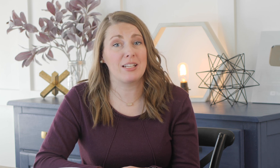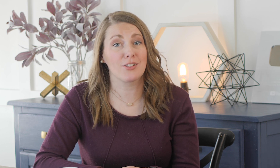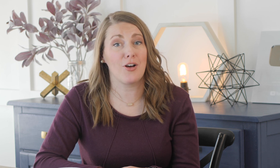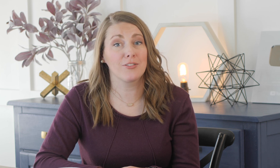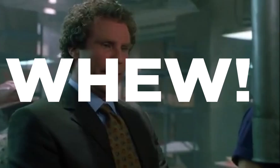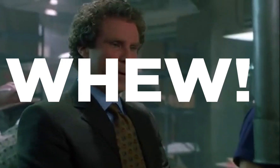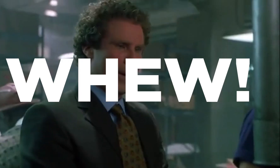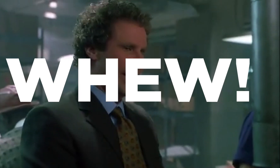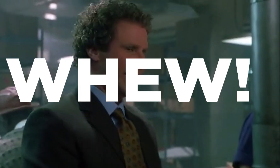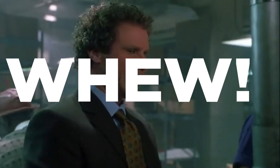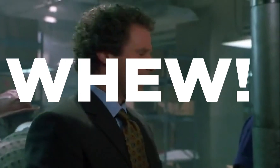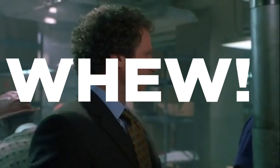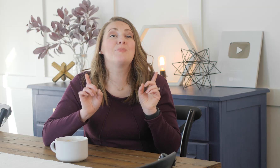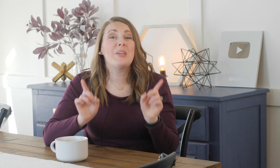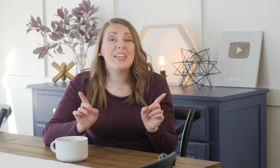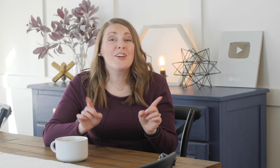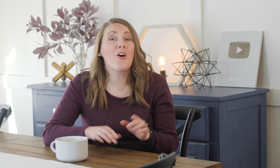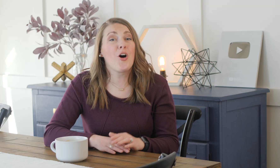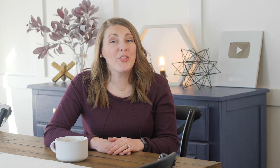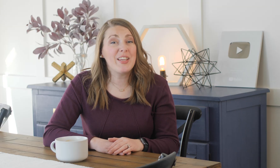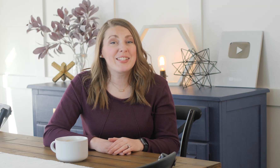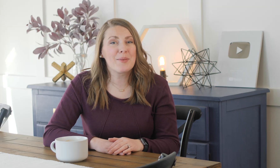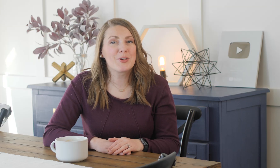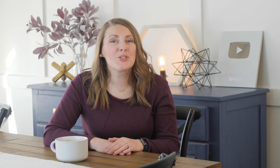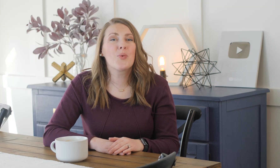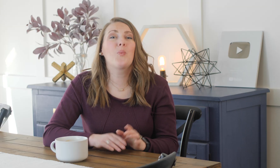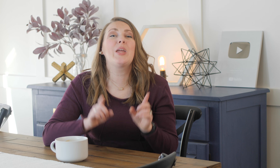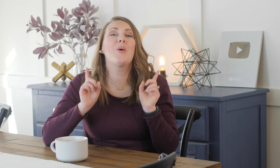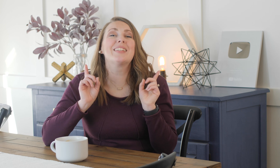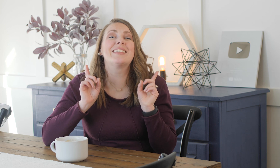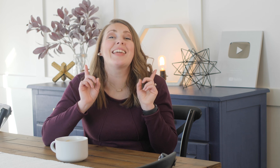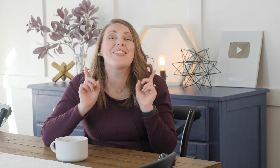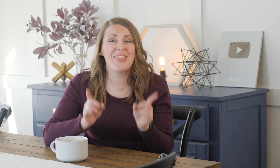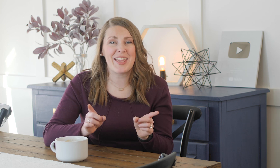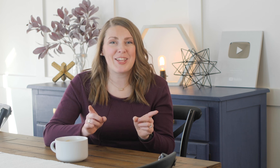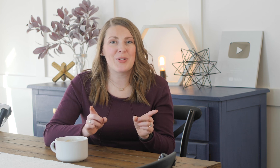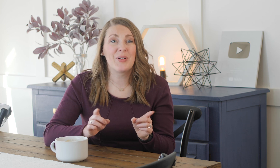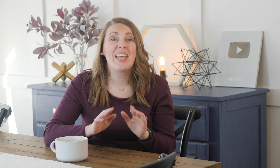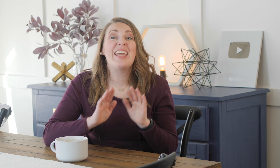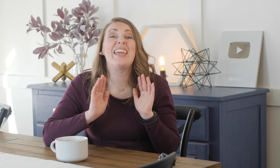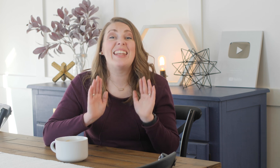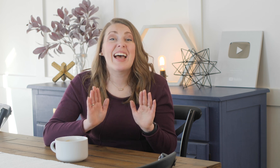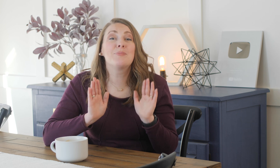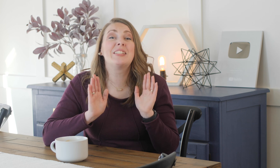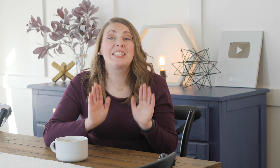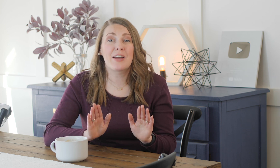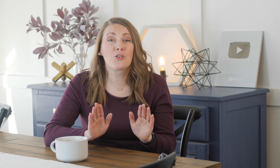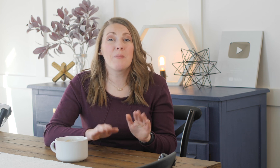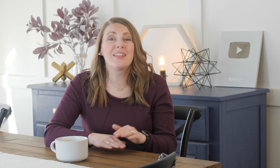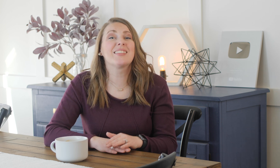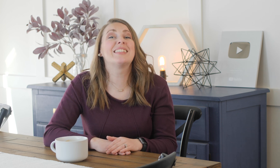minutes long. Speaking of all things numbers, we want to say thank you. It has been several months